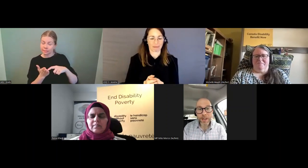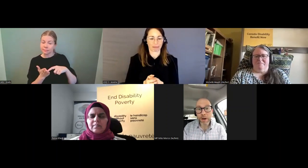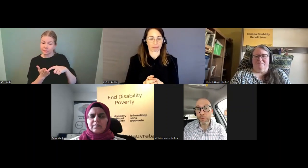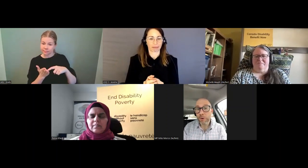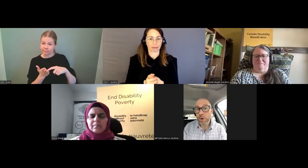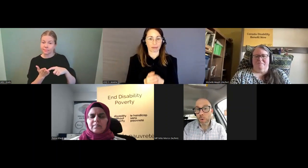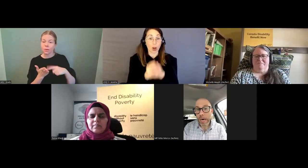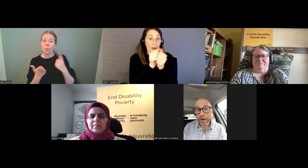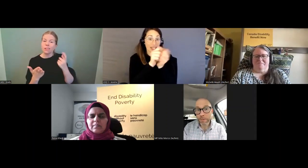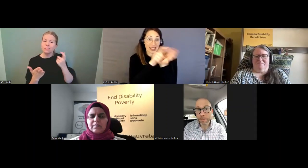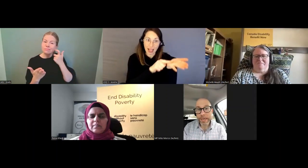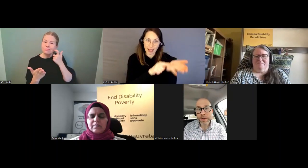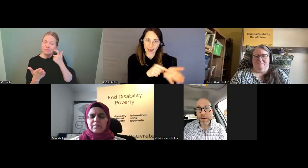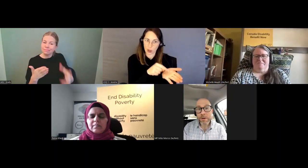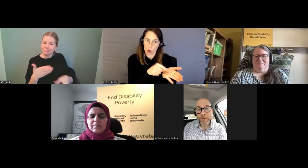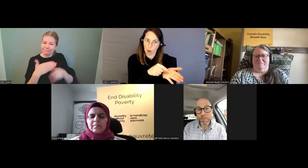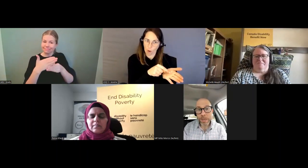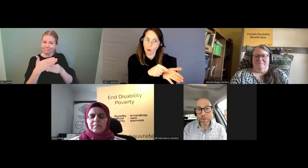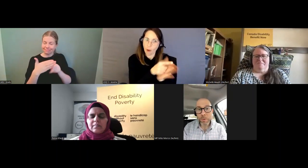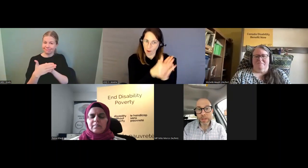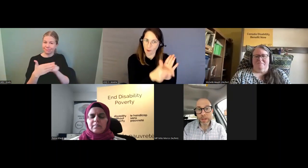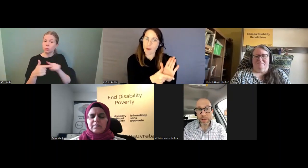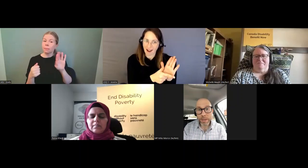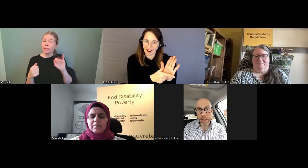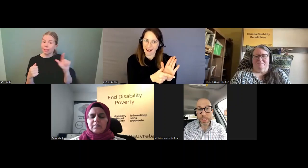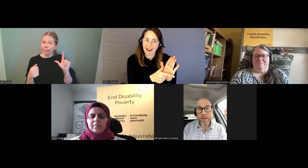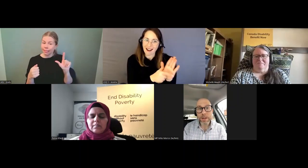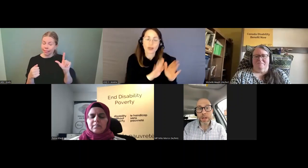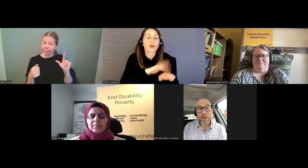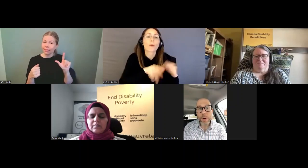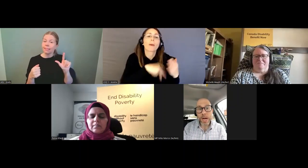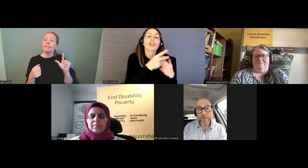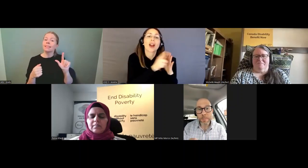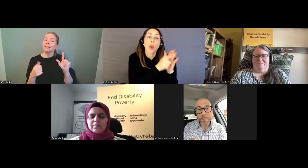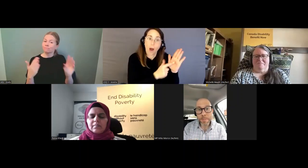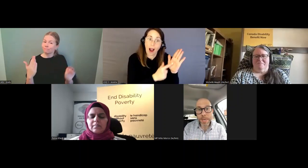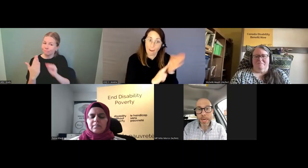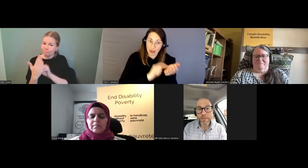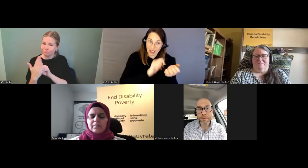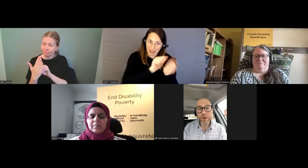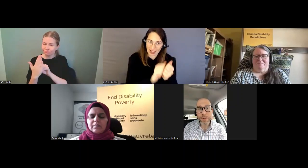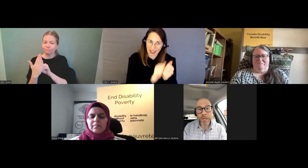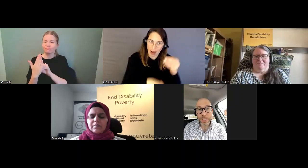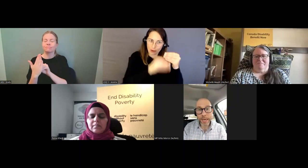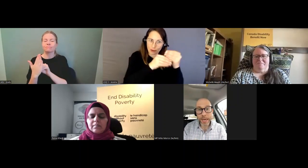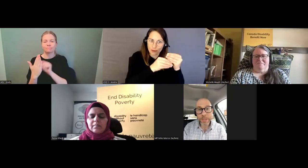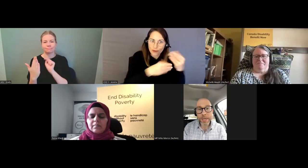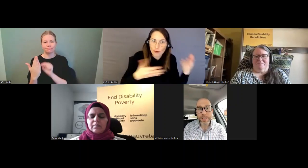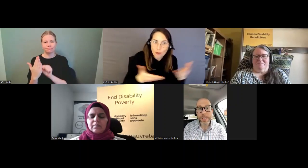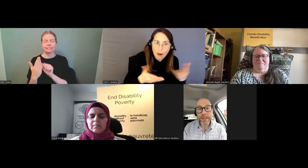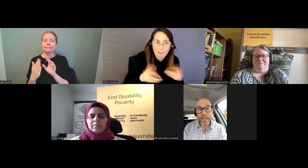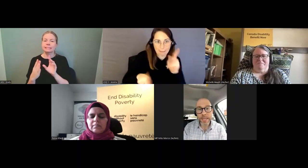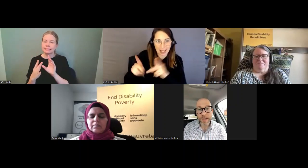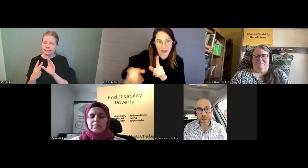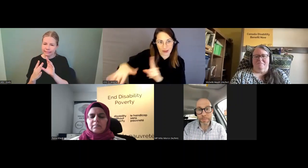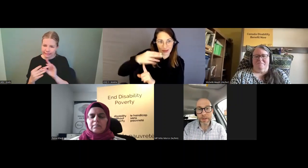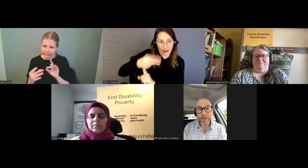REQUIREMENT FOR PEOPLE WITH DISABILITIES TO HAVE MEANINGFUL ENGAGEMENT IN THE DEVELOPMENT